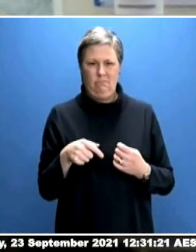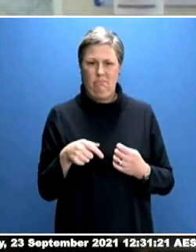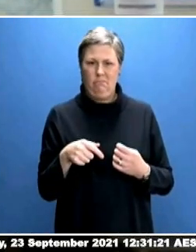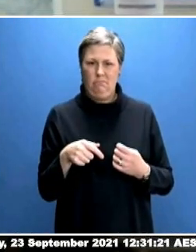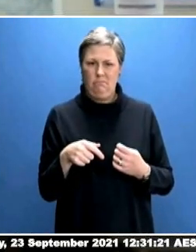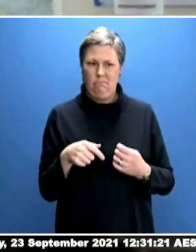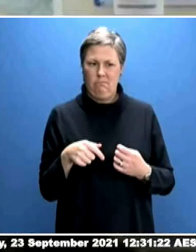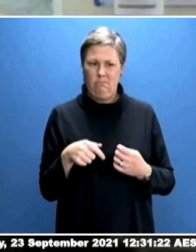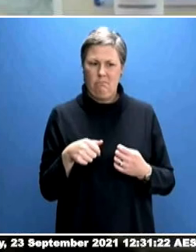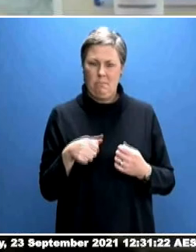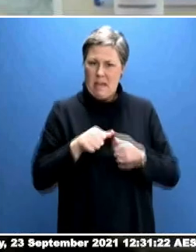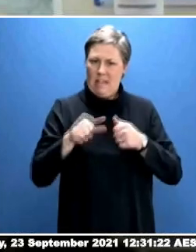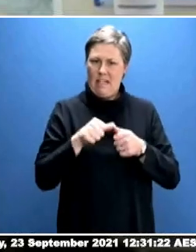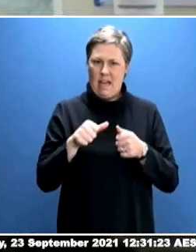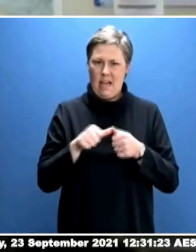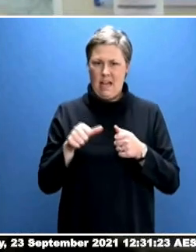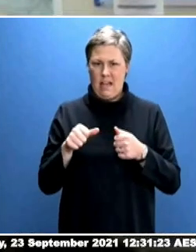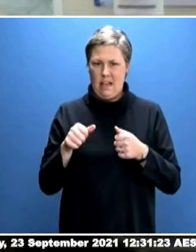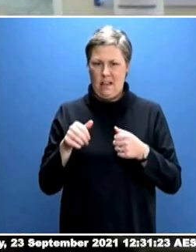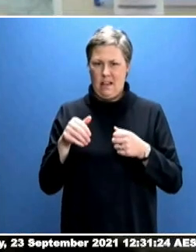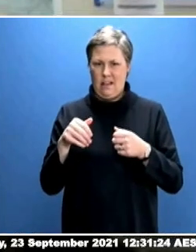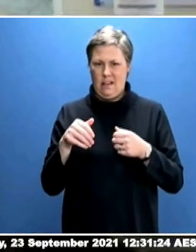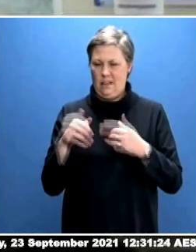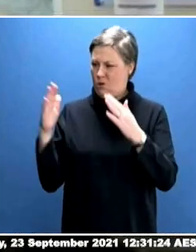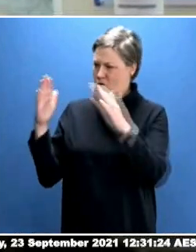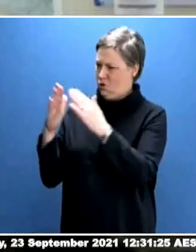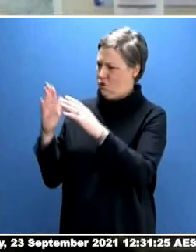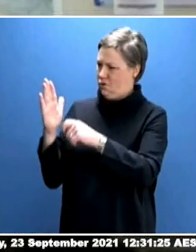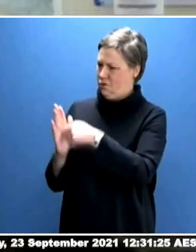of Secure Care not being a stand-alone option